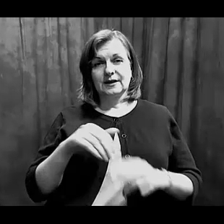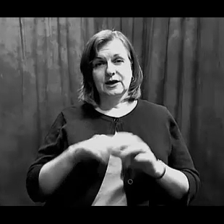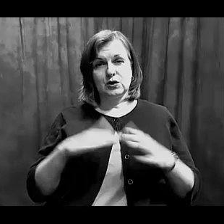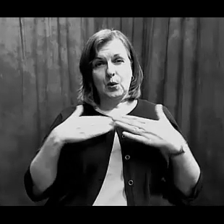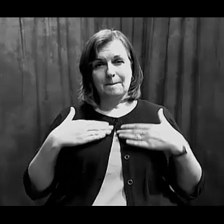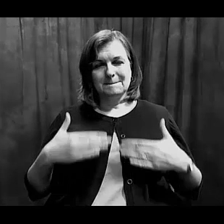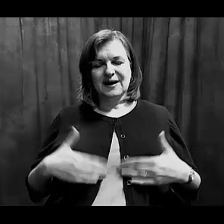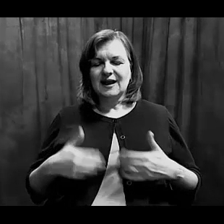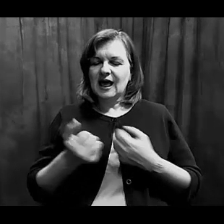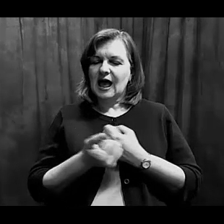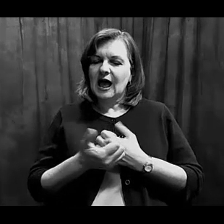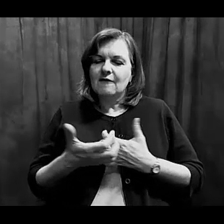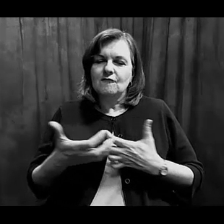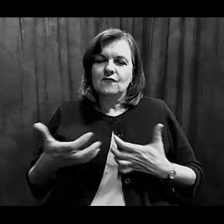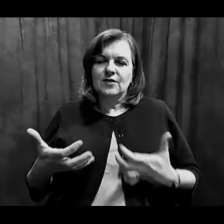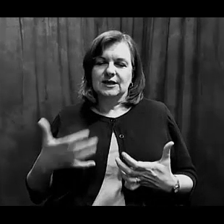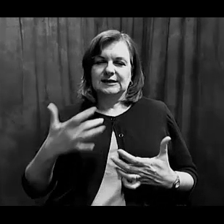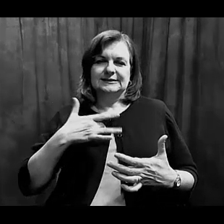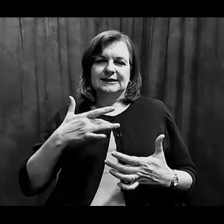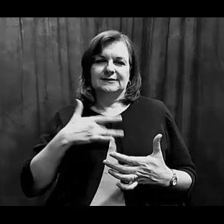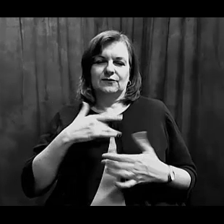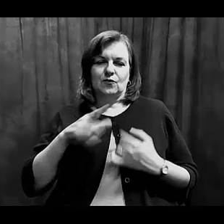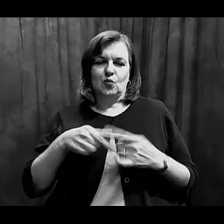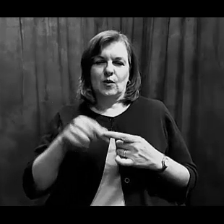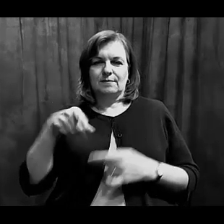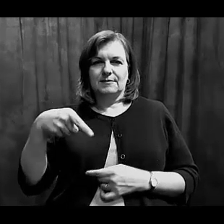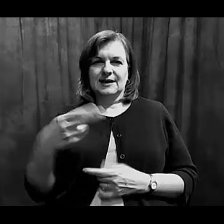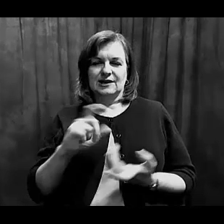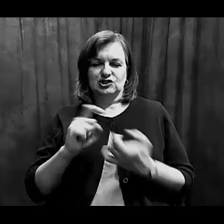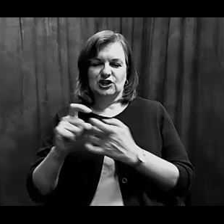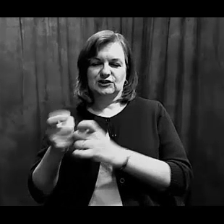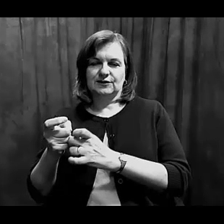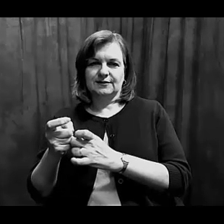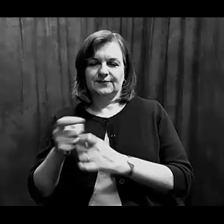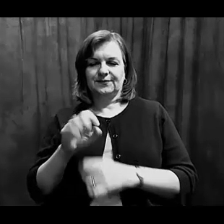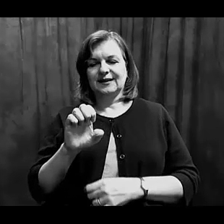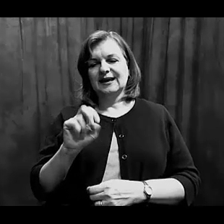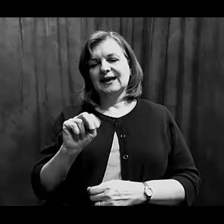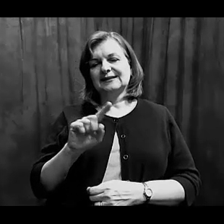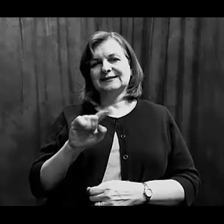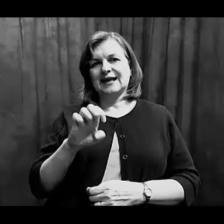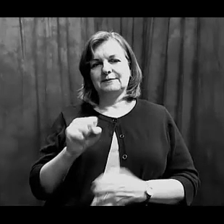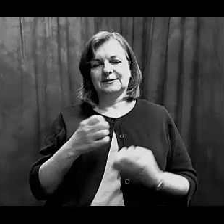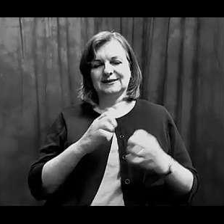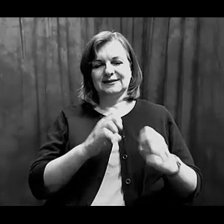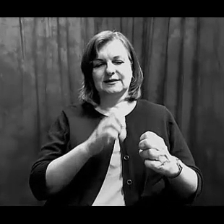in your body though what I'm concerned about is that everything is extremely sensitive pH change